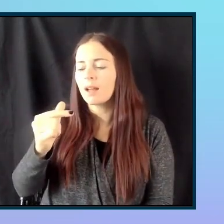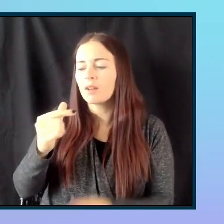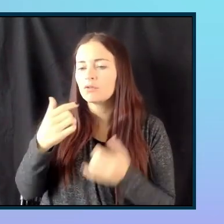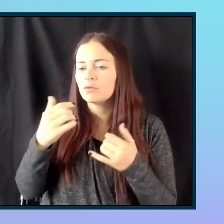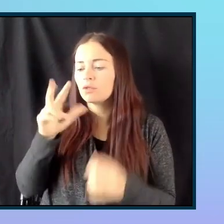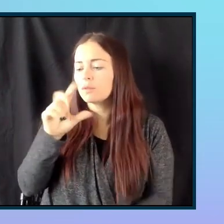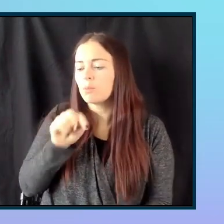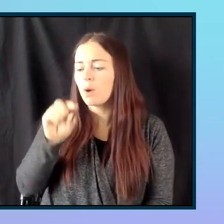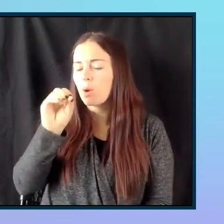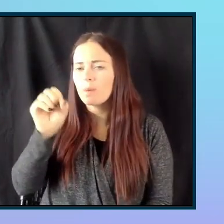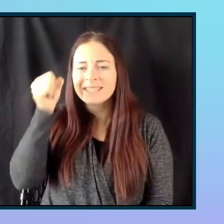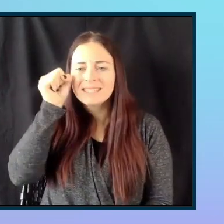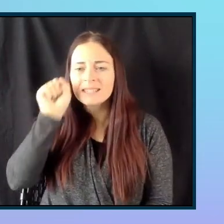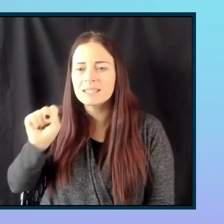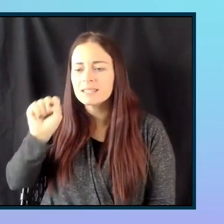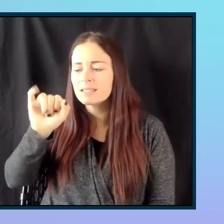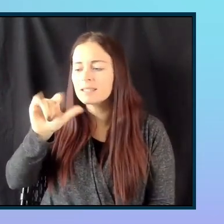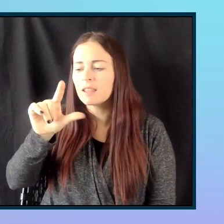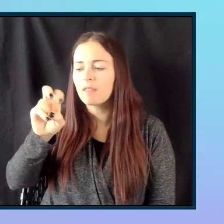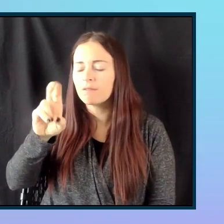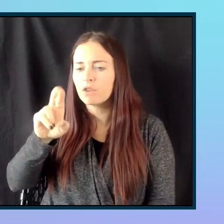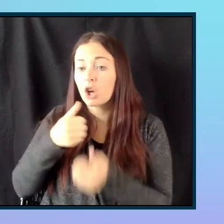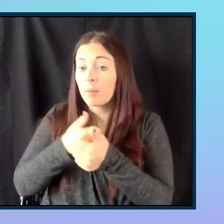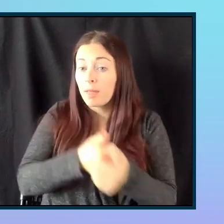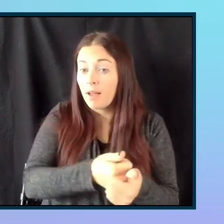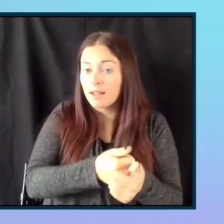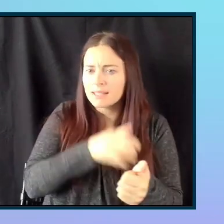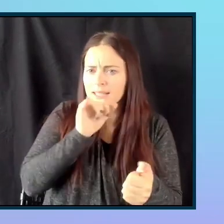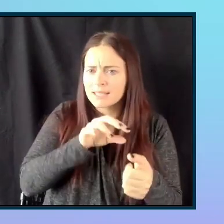will that automatically mean it's compliant to WCAG 2.2 AA?